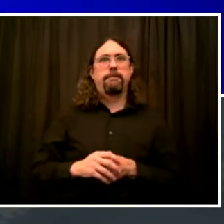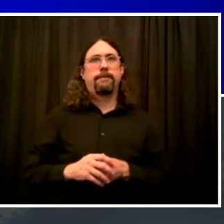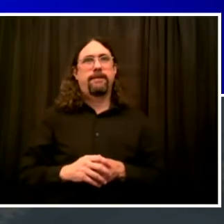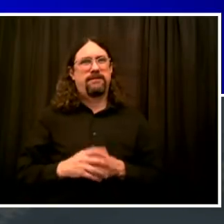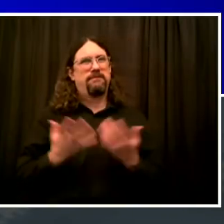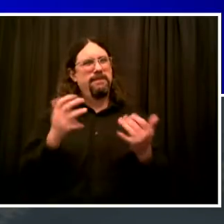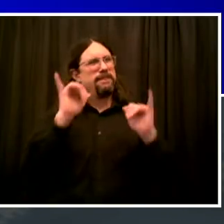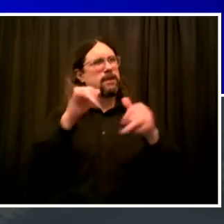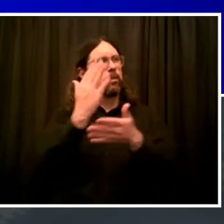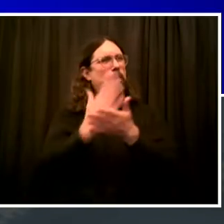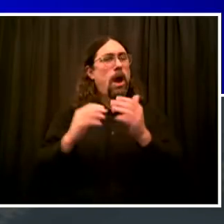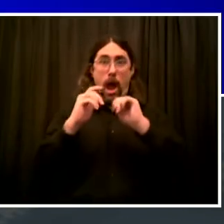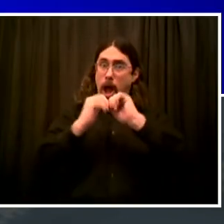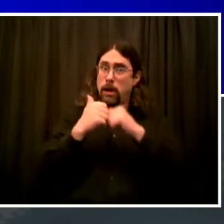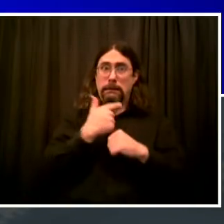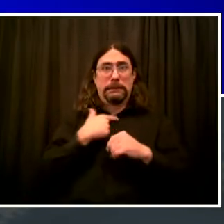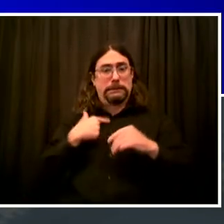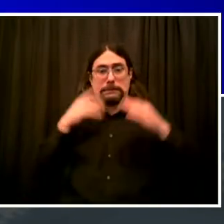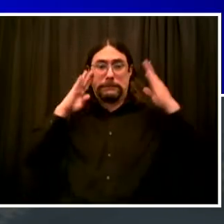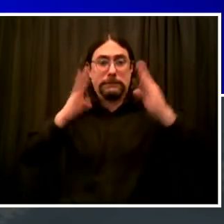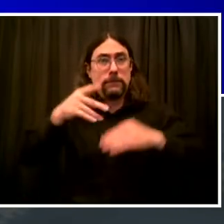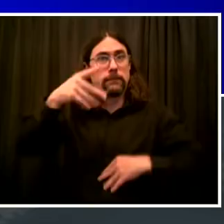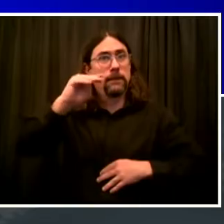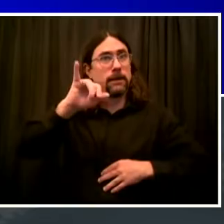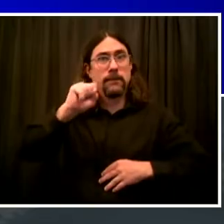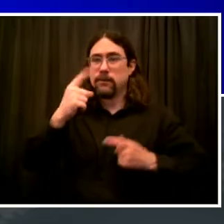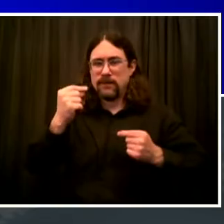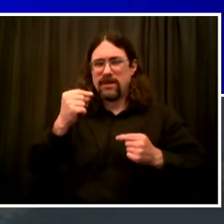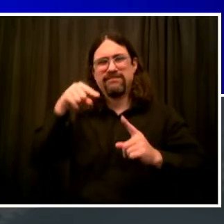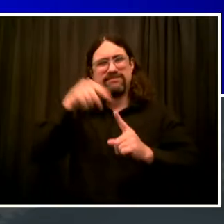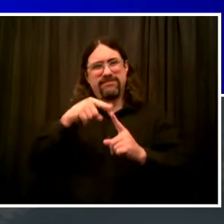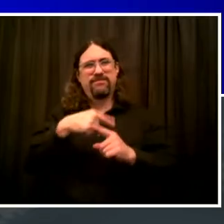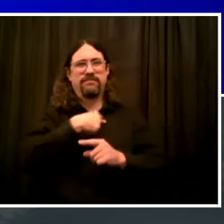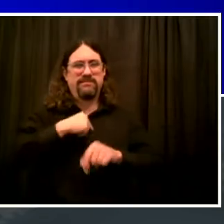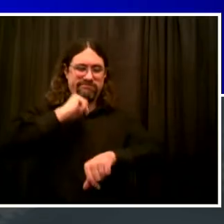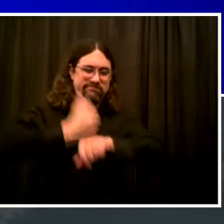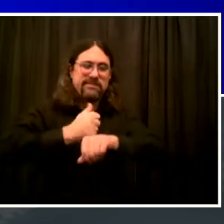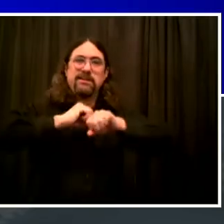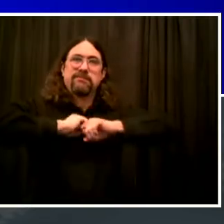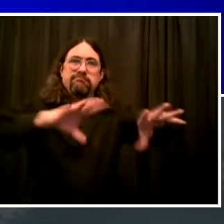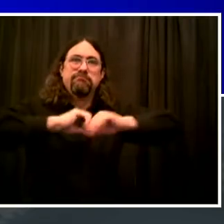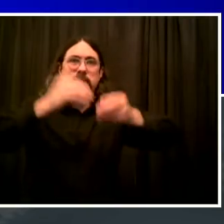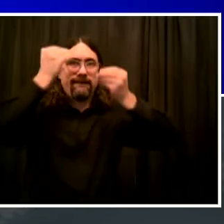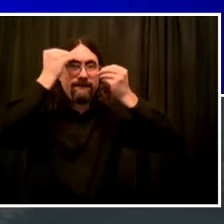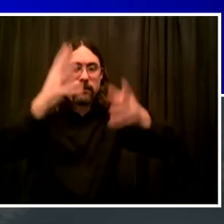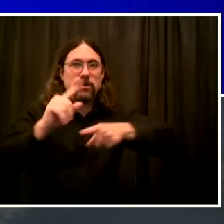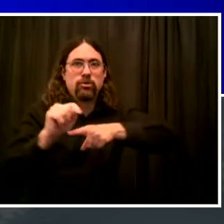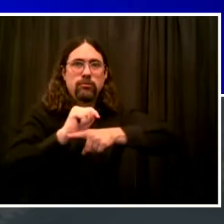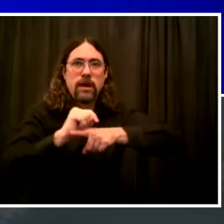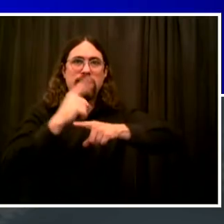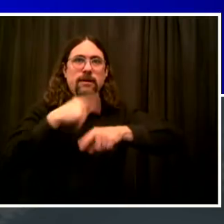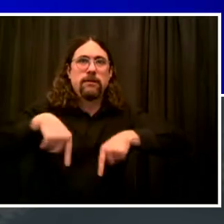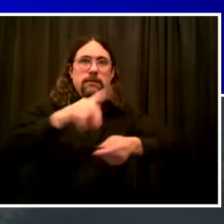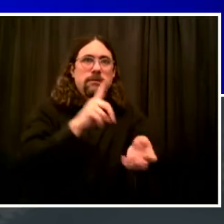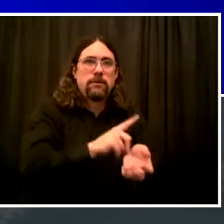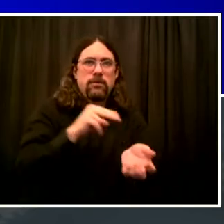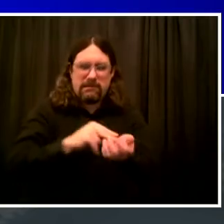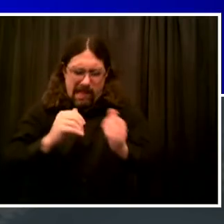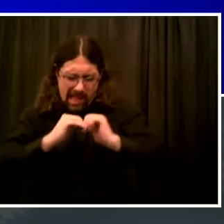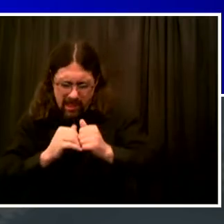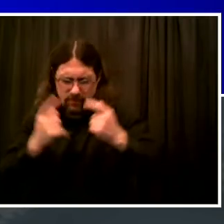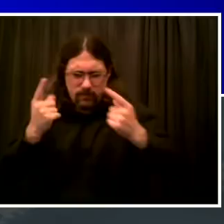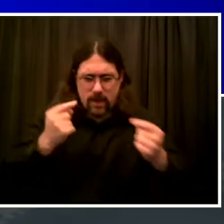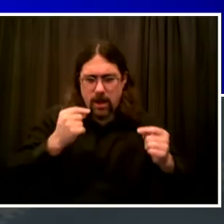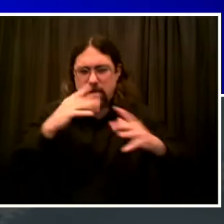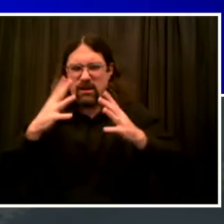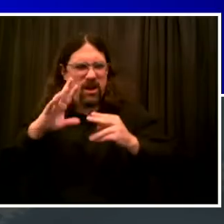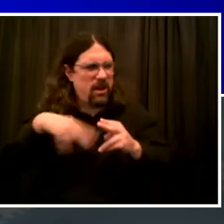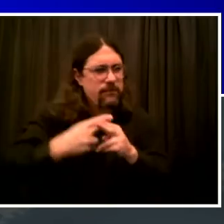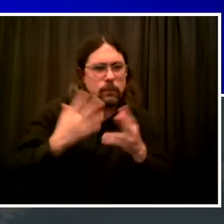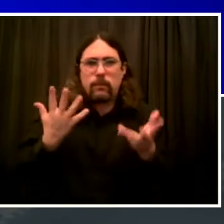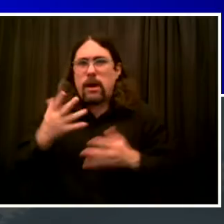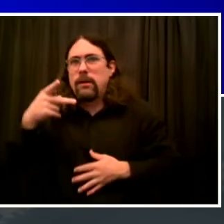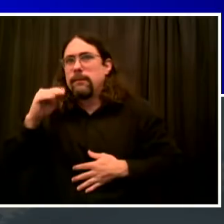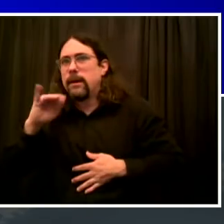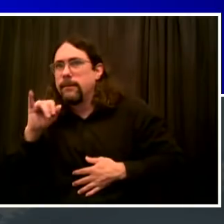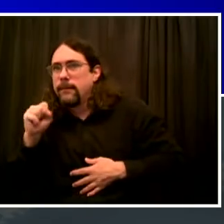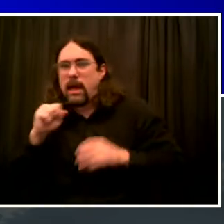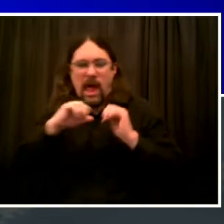FORWARD.